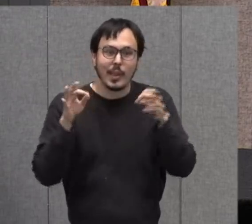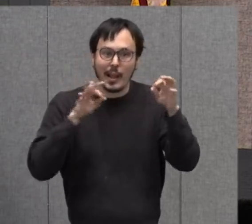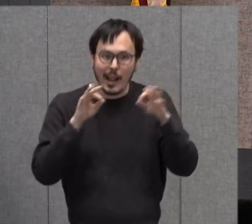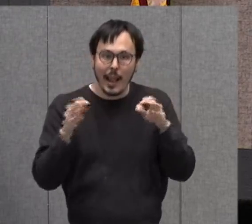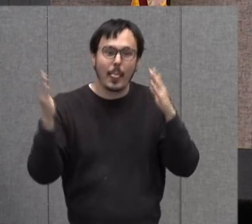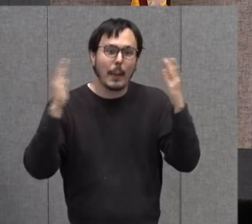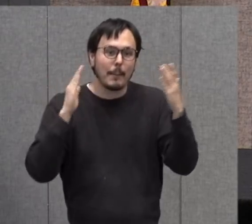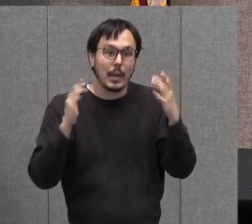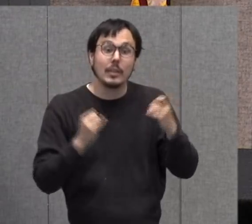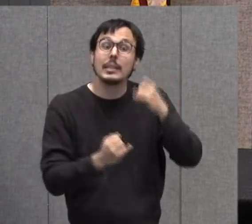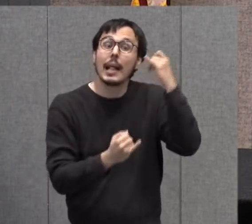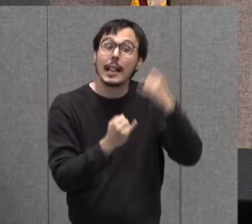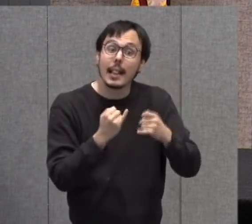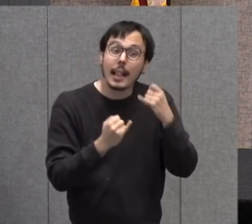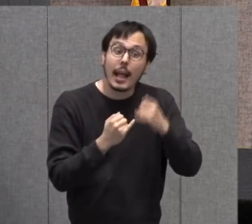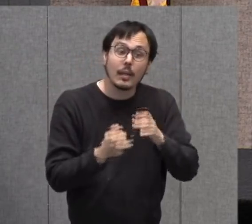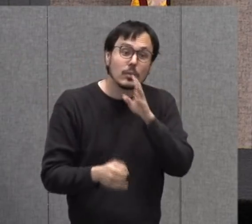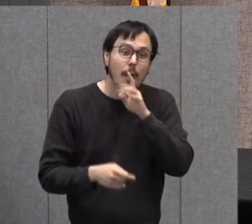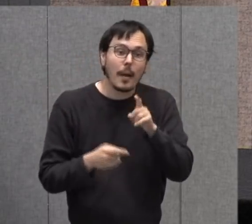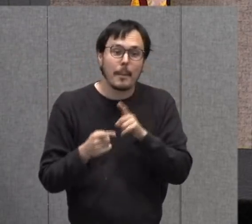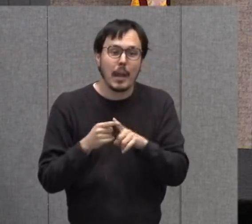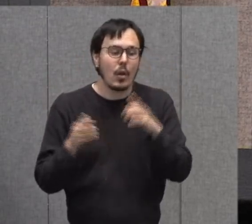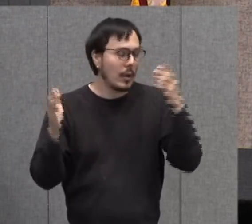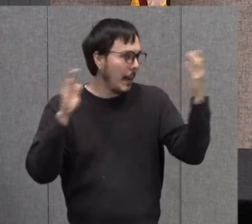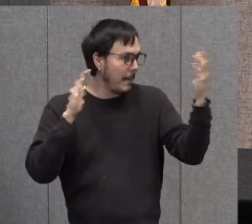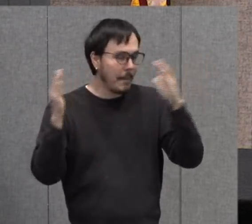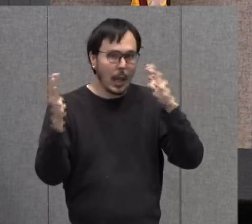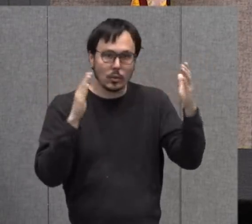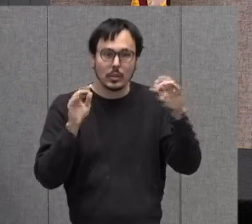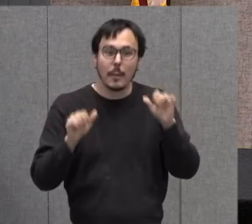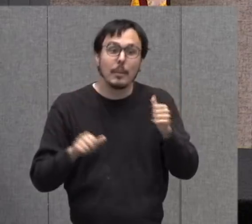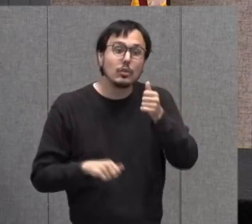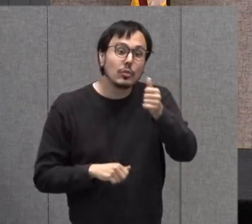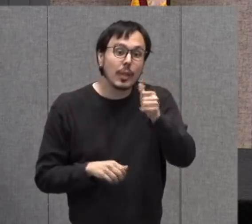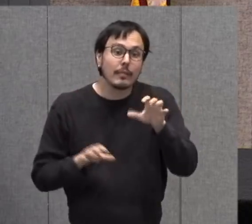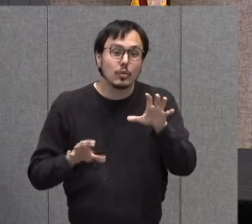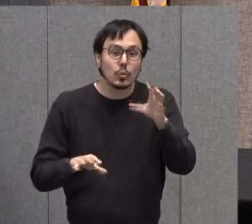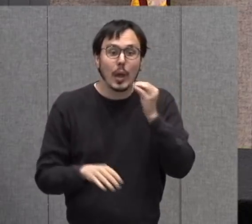The last thing that we're going to talk about is some comparisons that you could do at home.